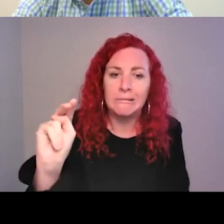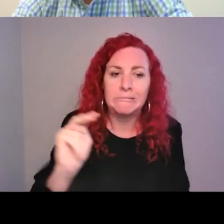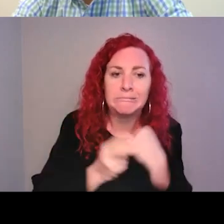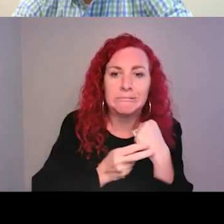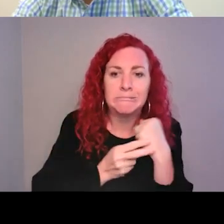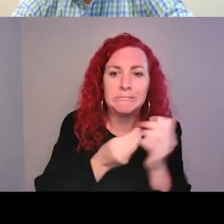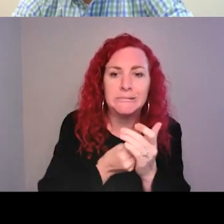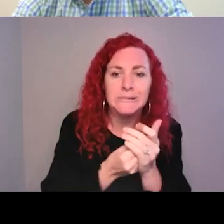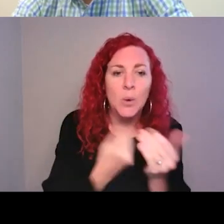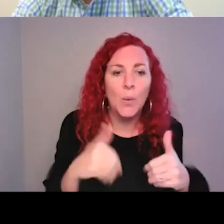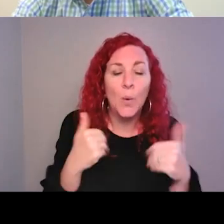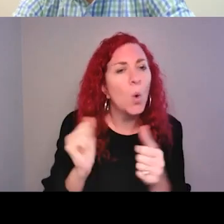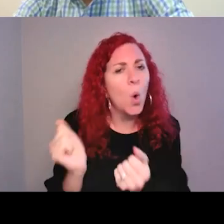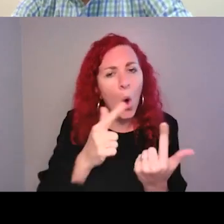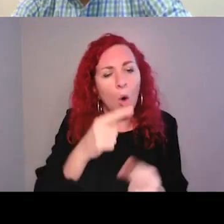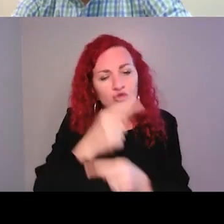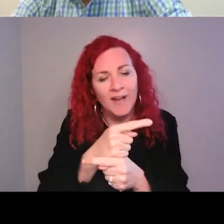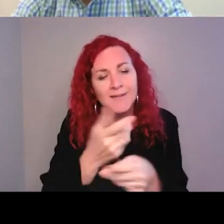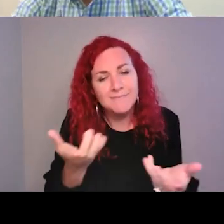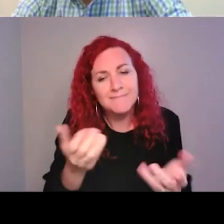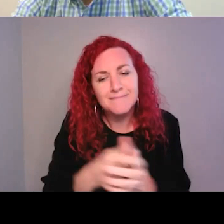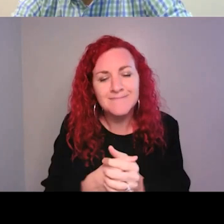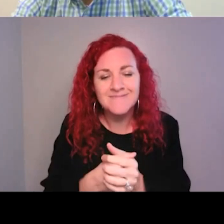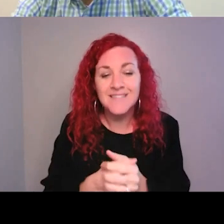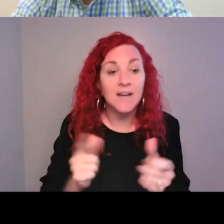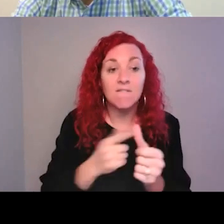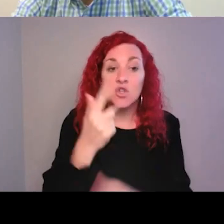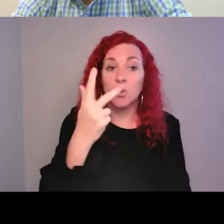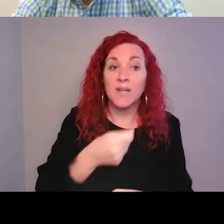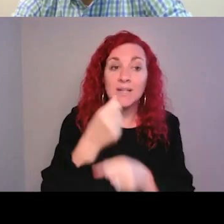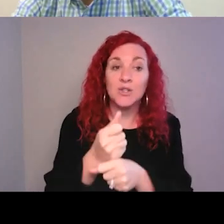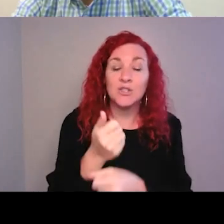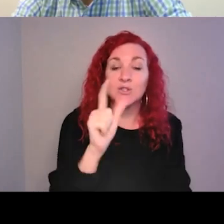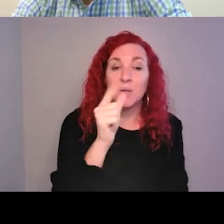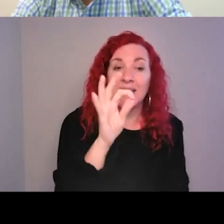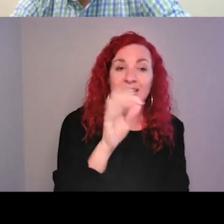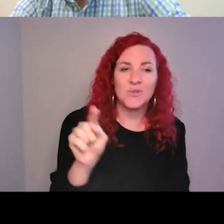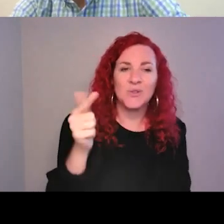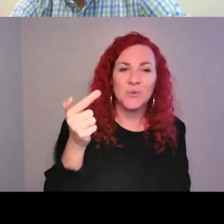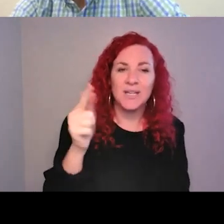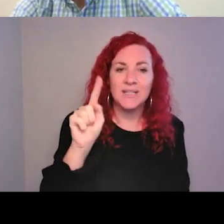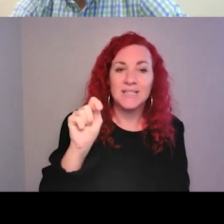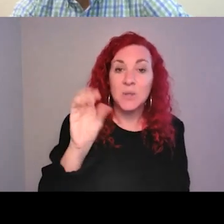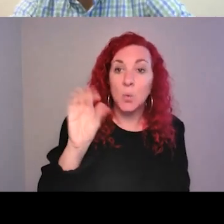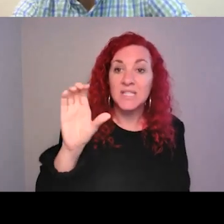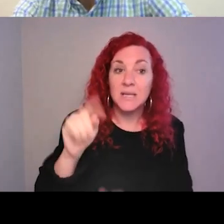SO THE FIRST THREE YEARS OF THE MODEL SHOWED SUCCESS WITH